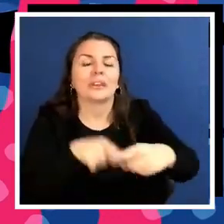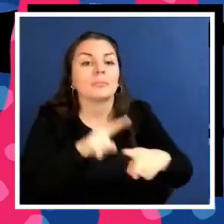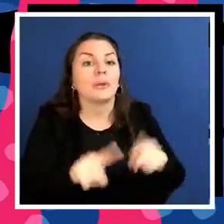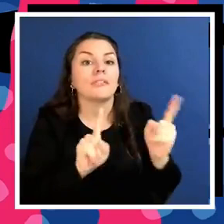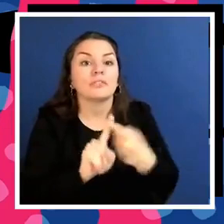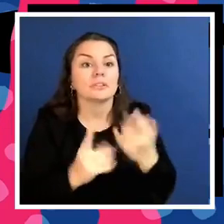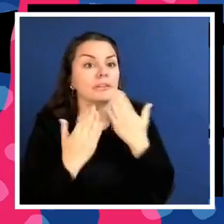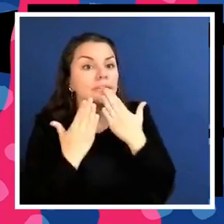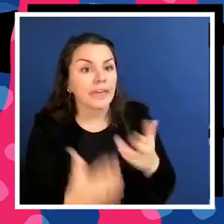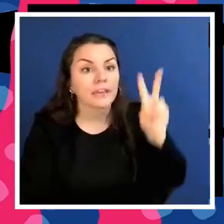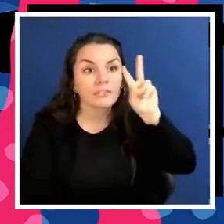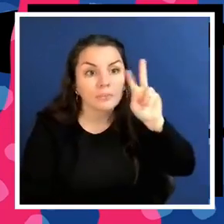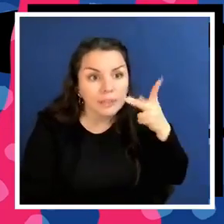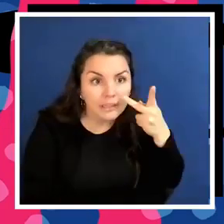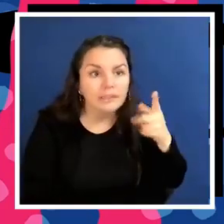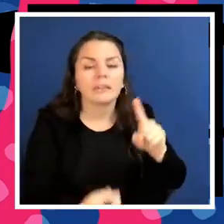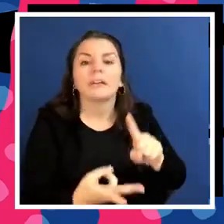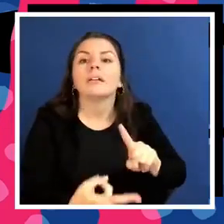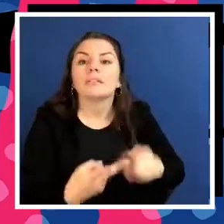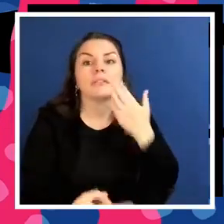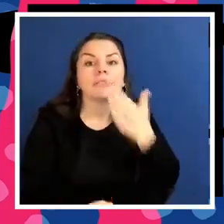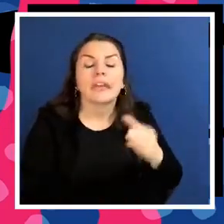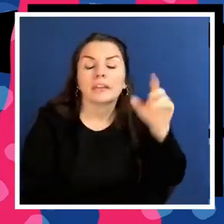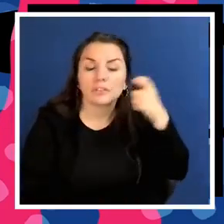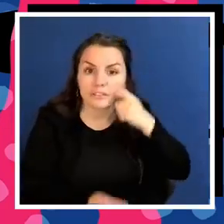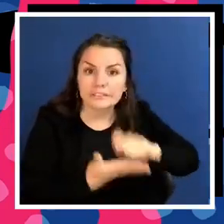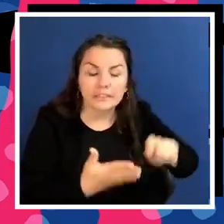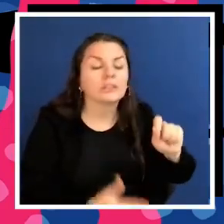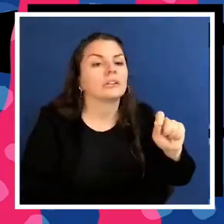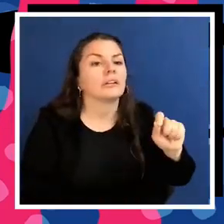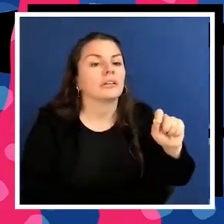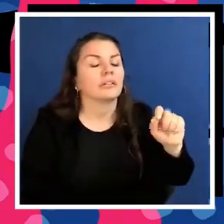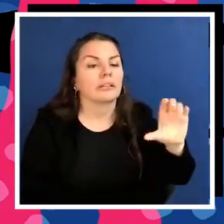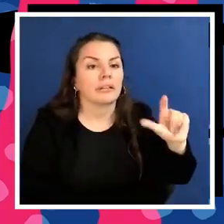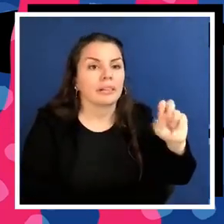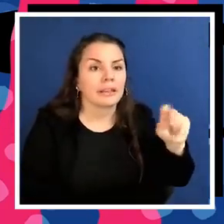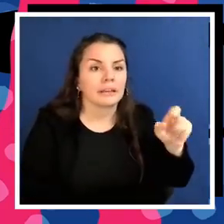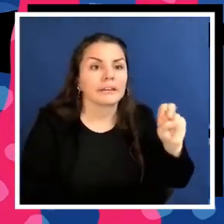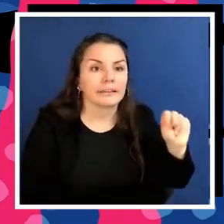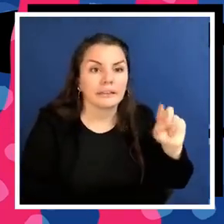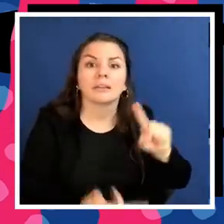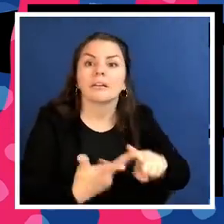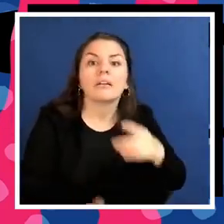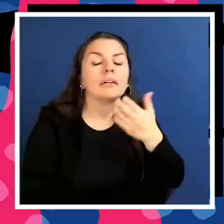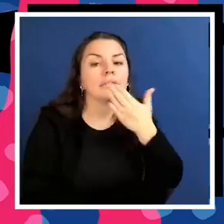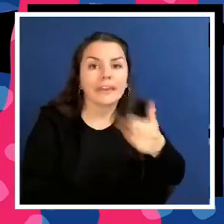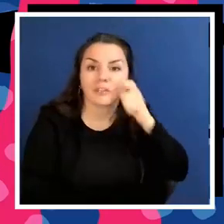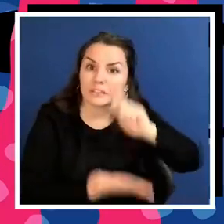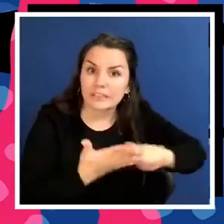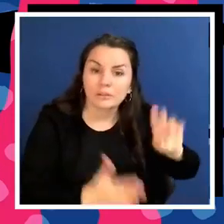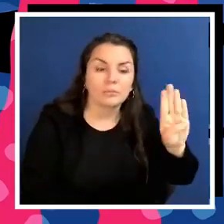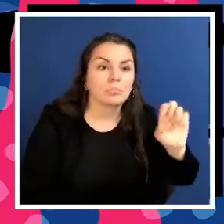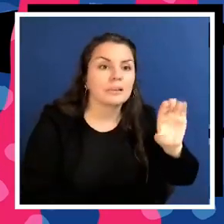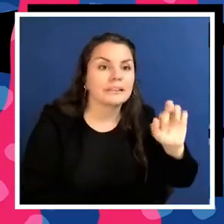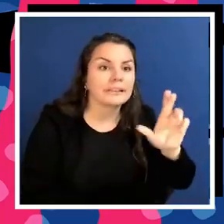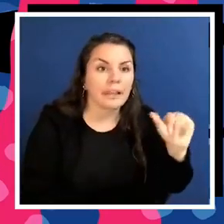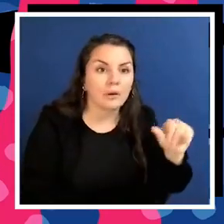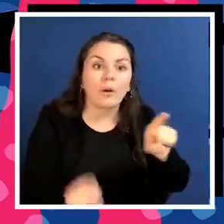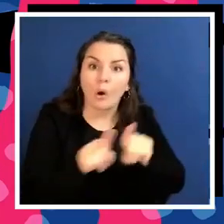THOSE KIDS WILL ALL BENEFIT